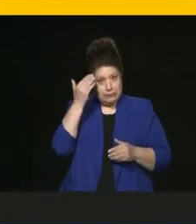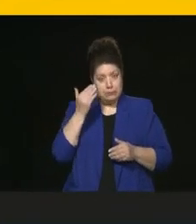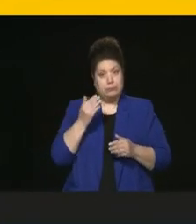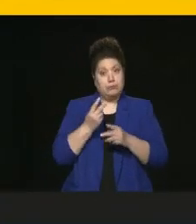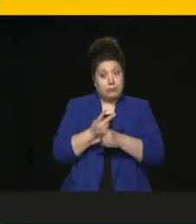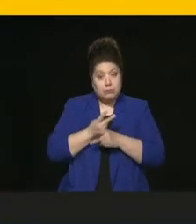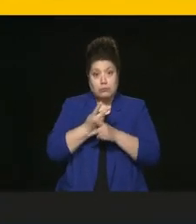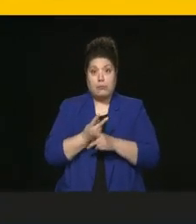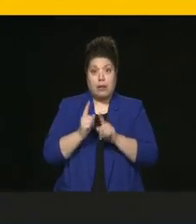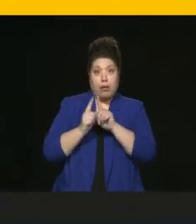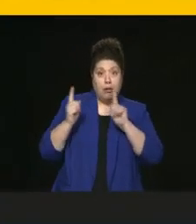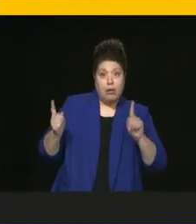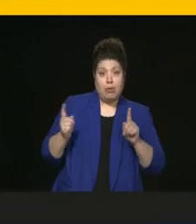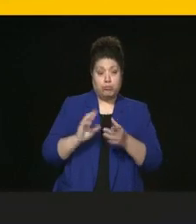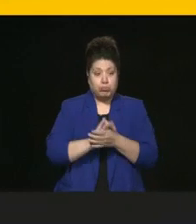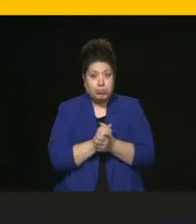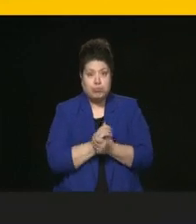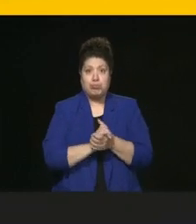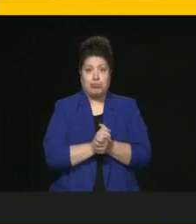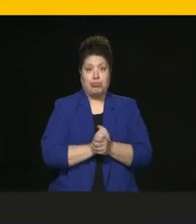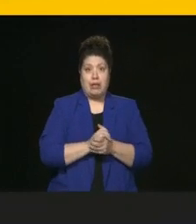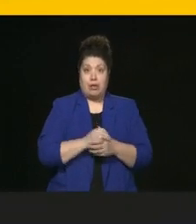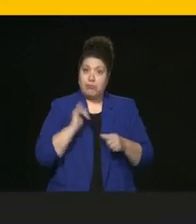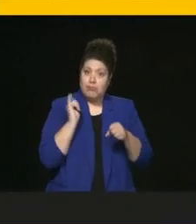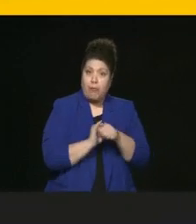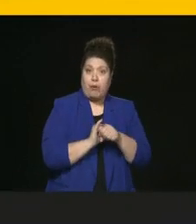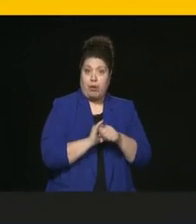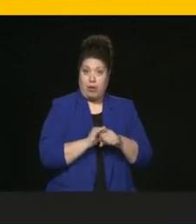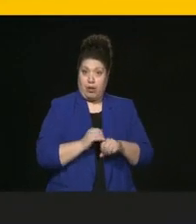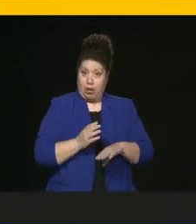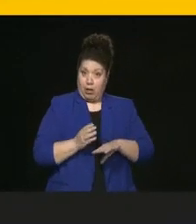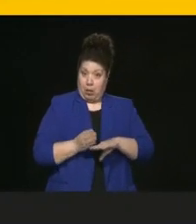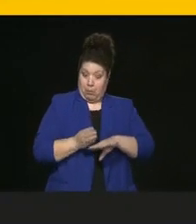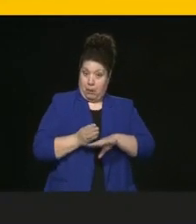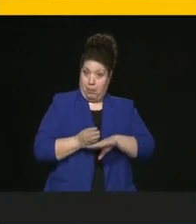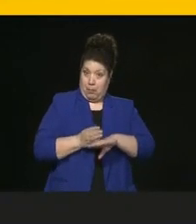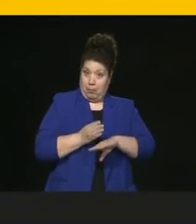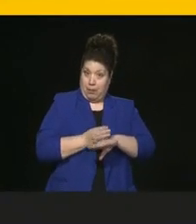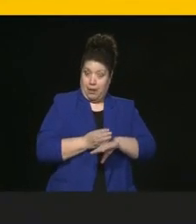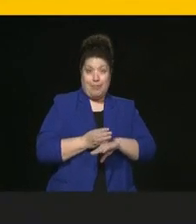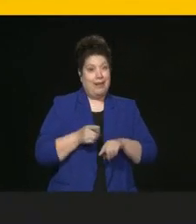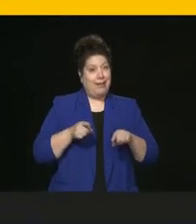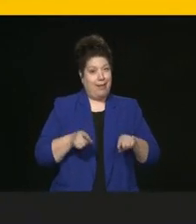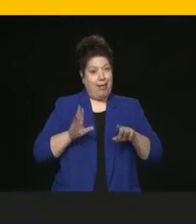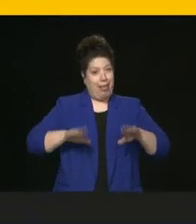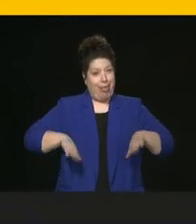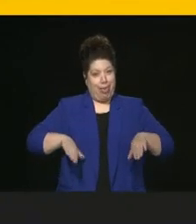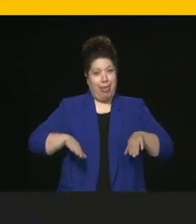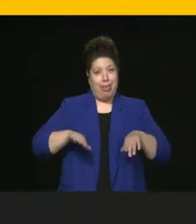YOU'RE SEEING THAT SLOWDOWN, BUT I DIDN'T SAY WE REACHED THE PEAK.